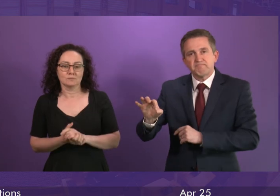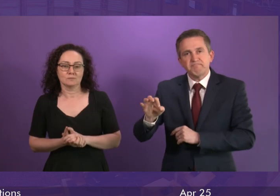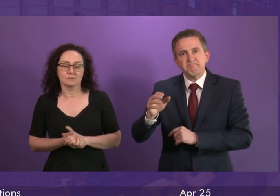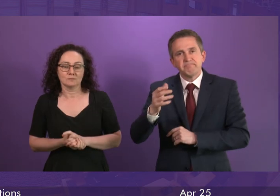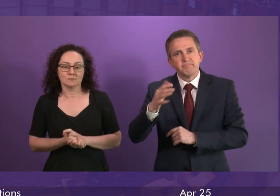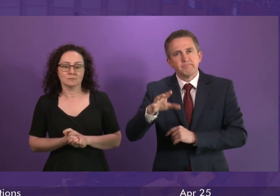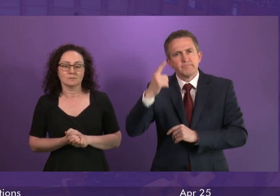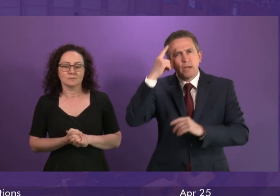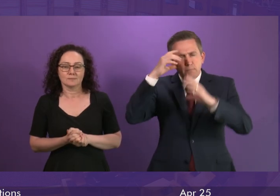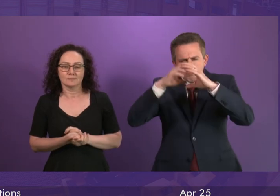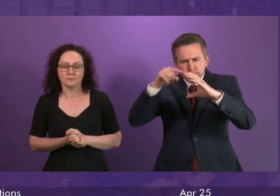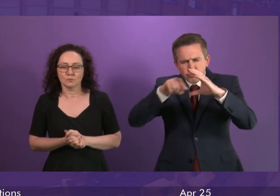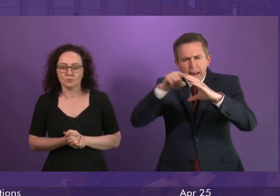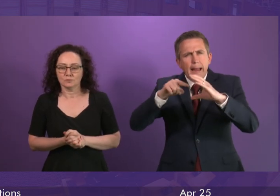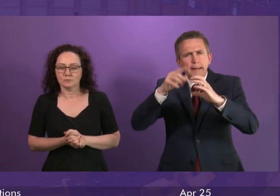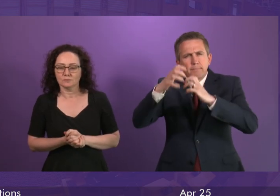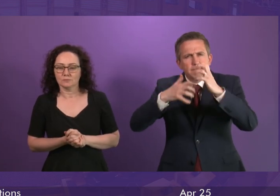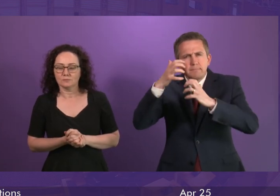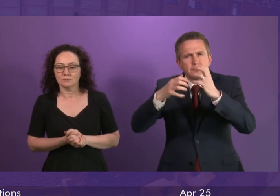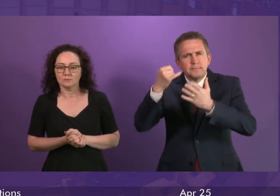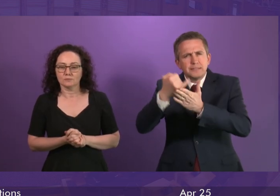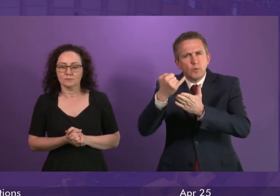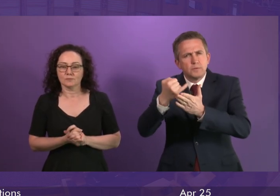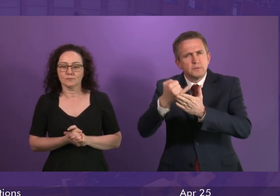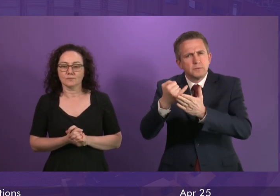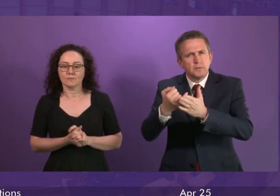Neurodevelopmental disorders are a significant component of the mental health issues in our